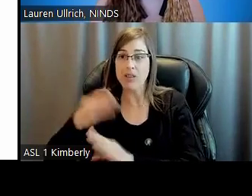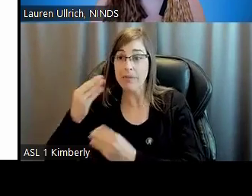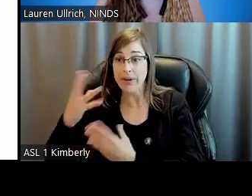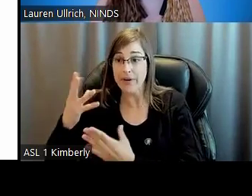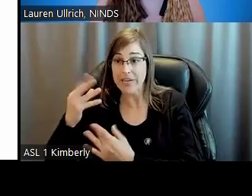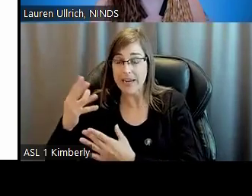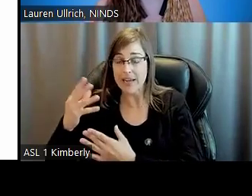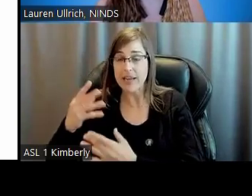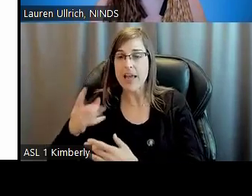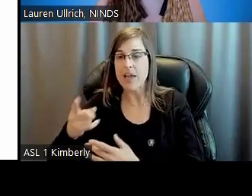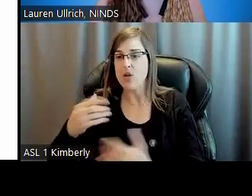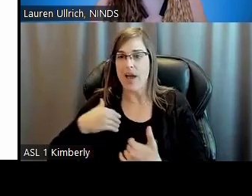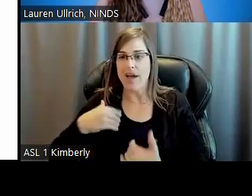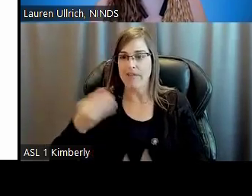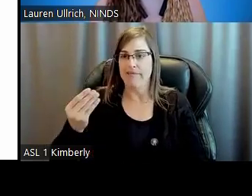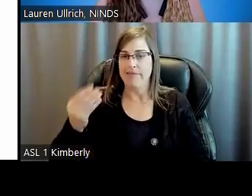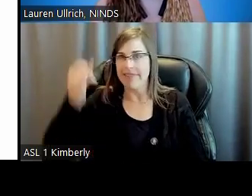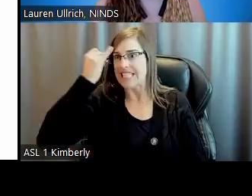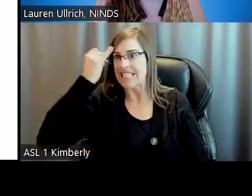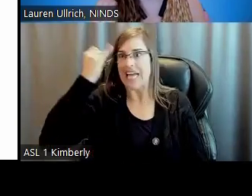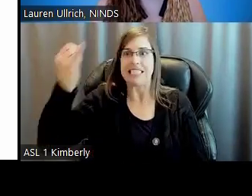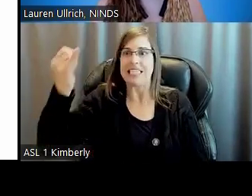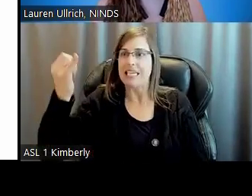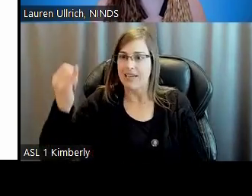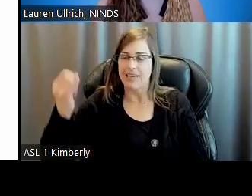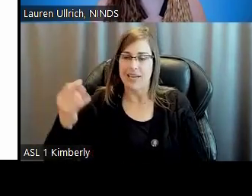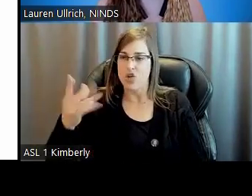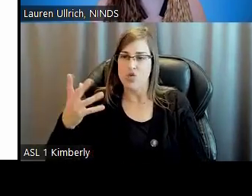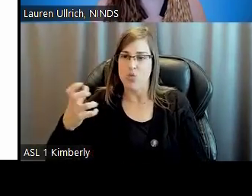and you just have this idea and you want to pursue it.